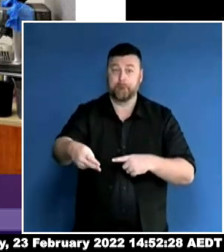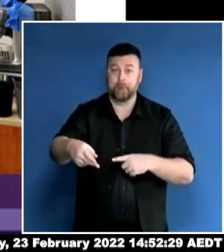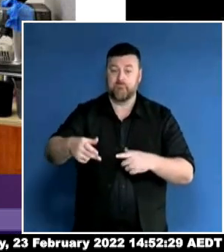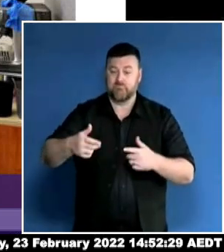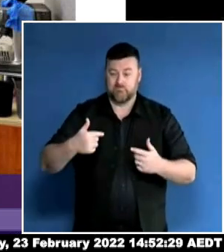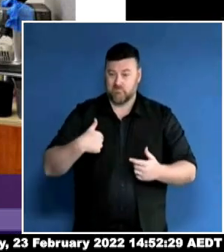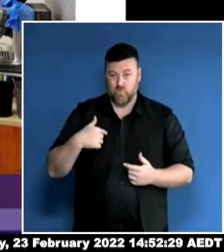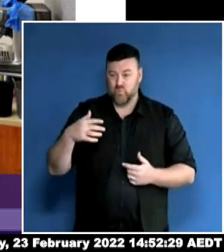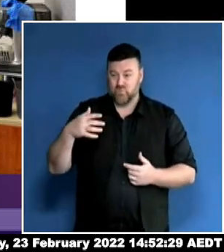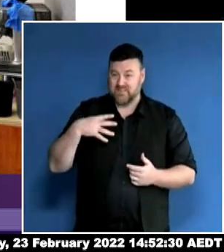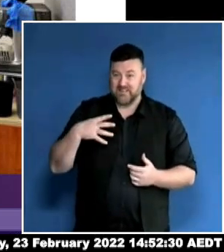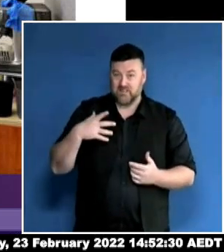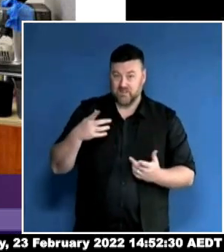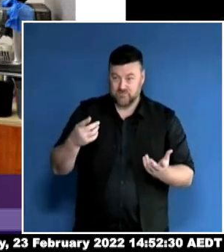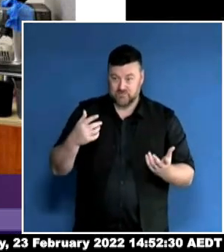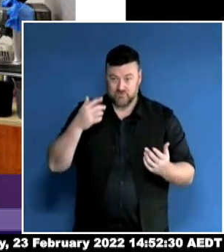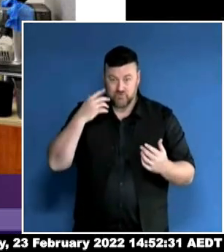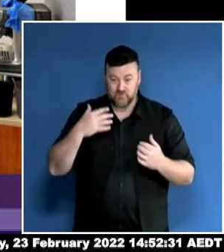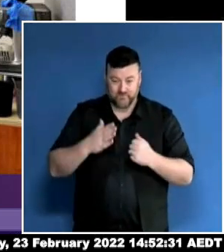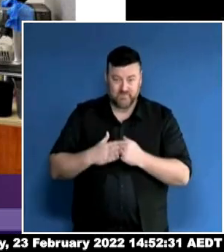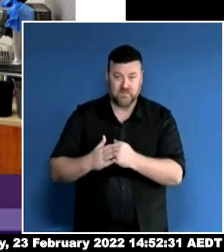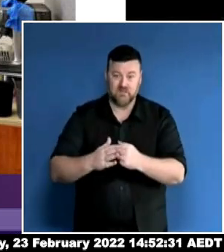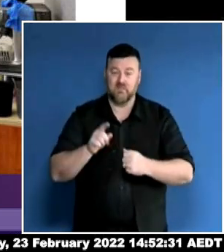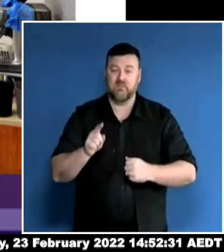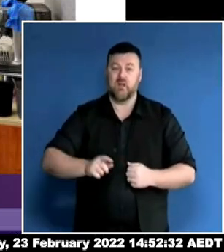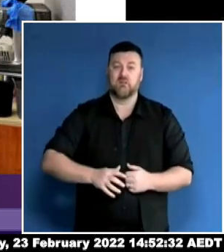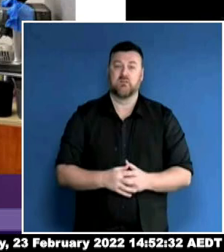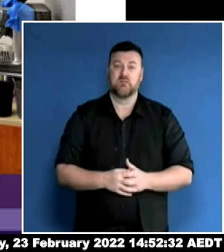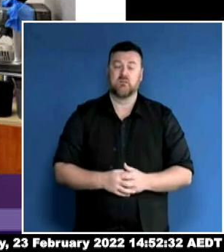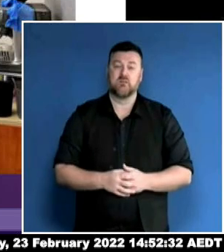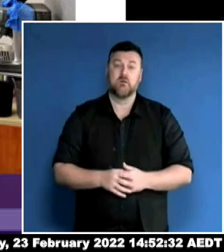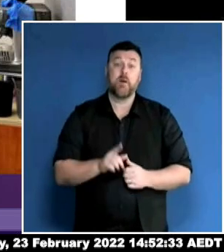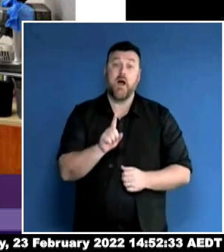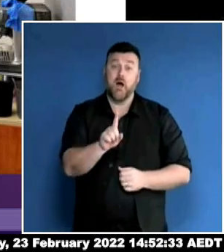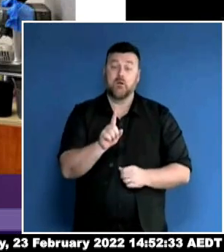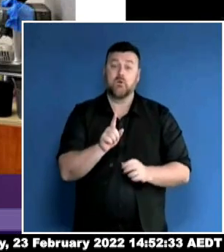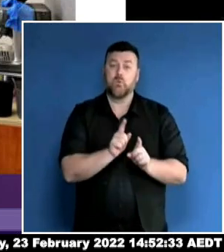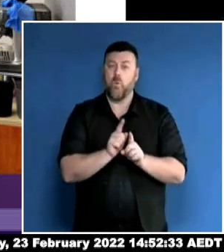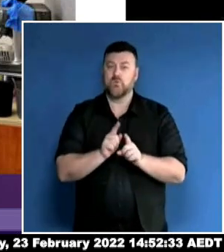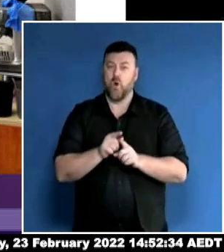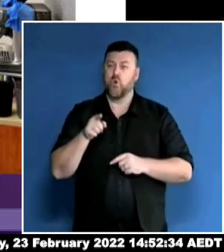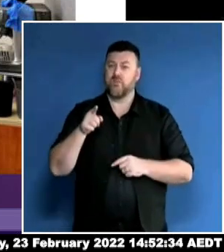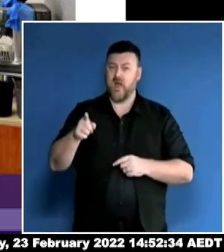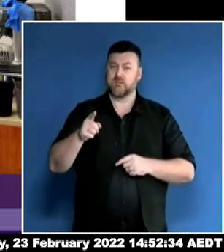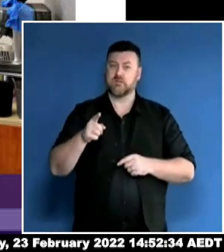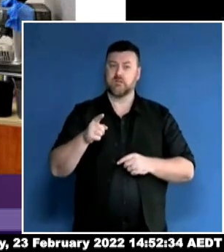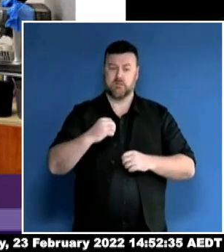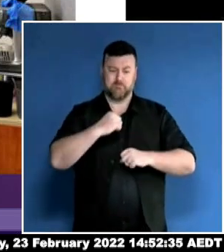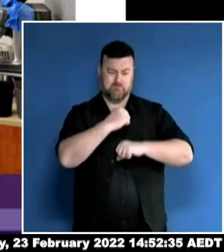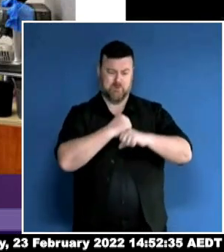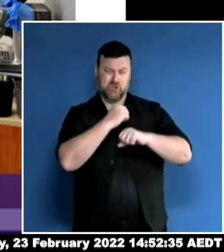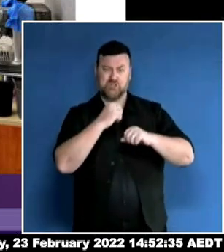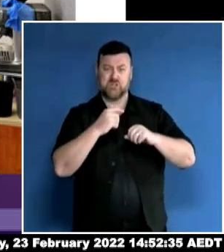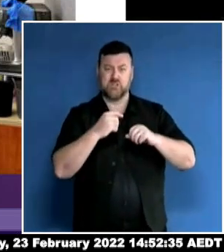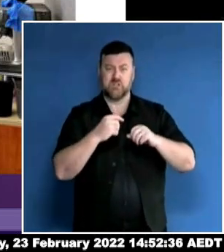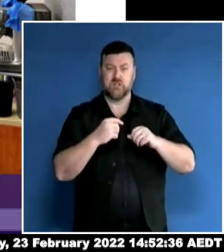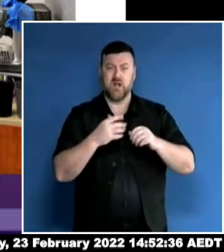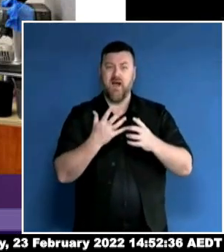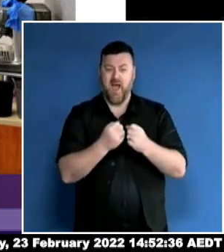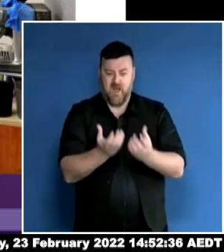And also the Breville coffee machines have a drip tray and you pull the drip tray out and